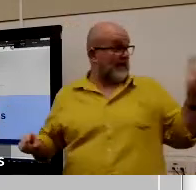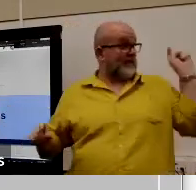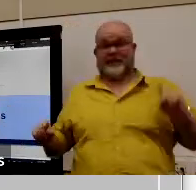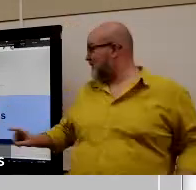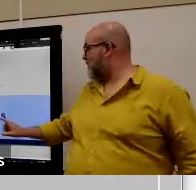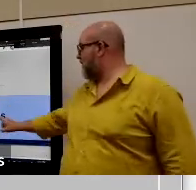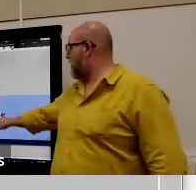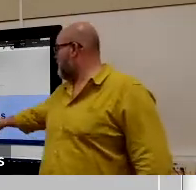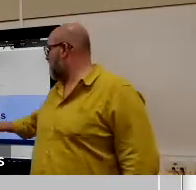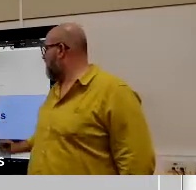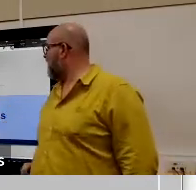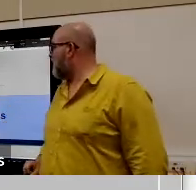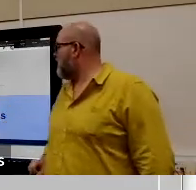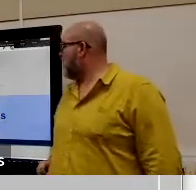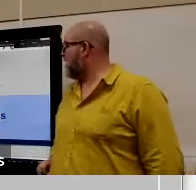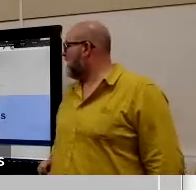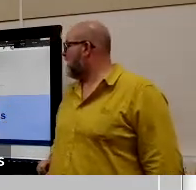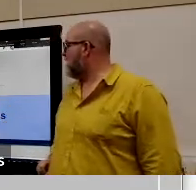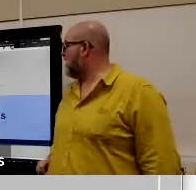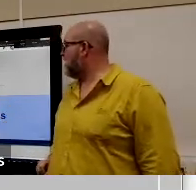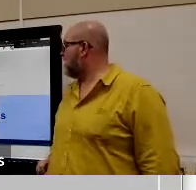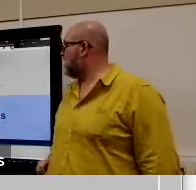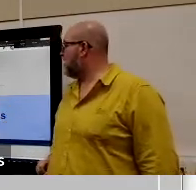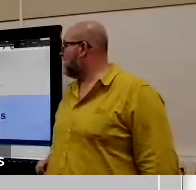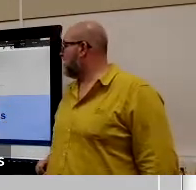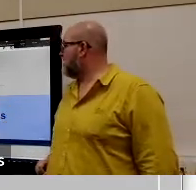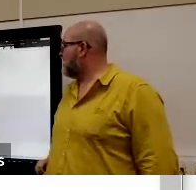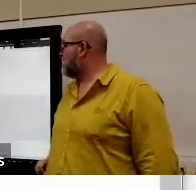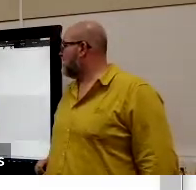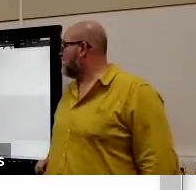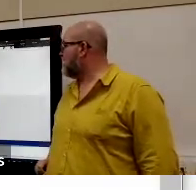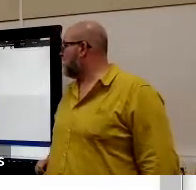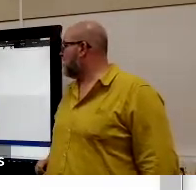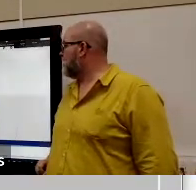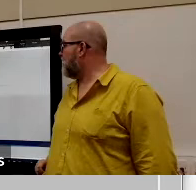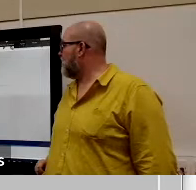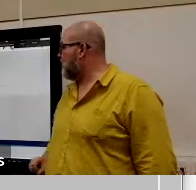So could you just um click on this link...